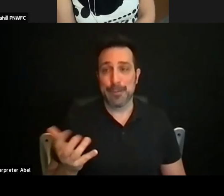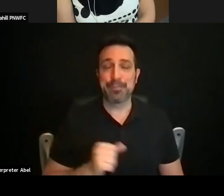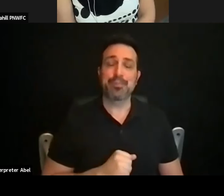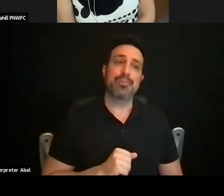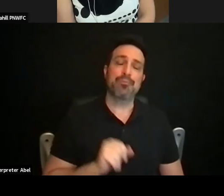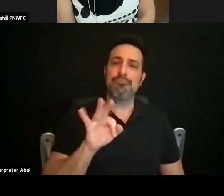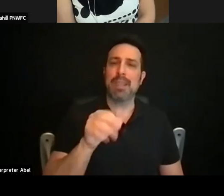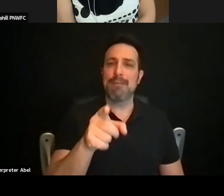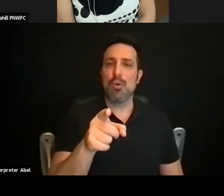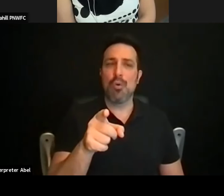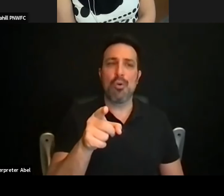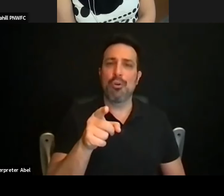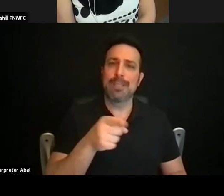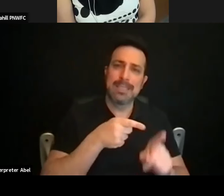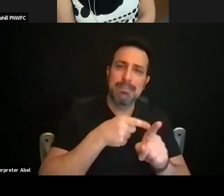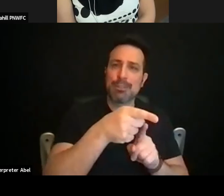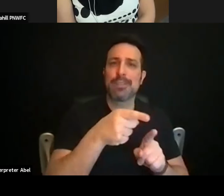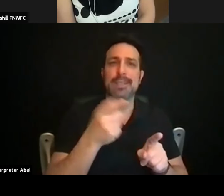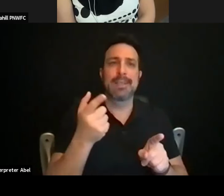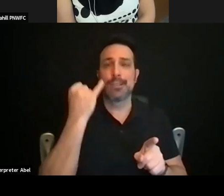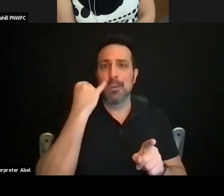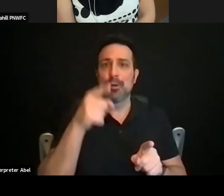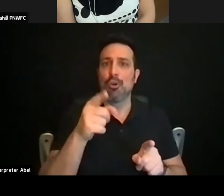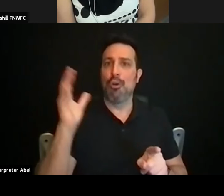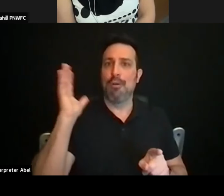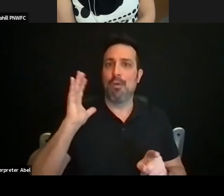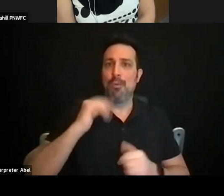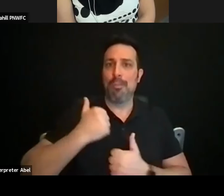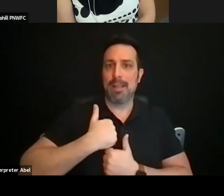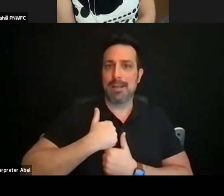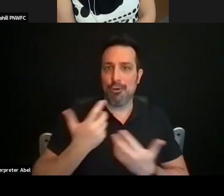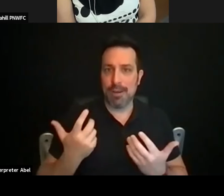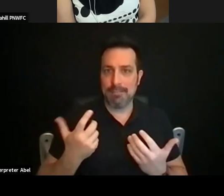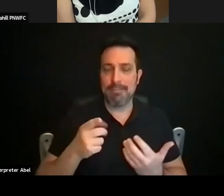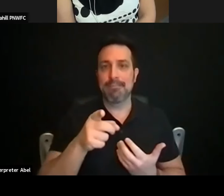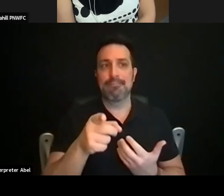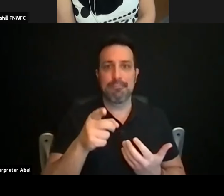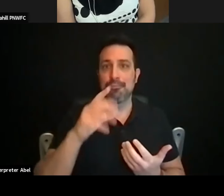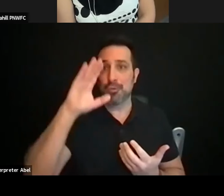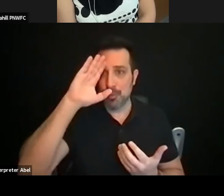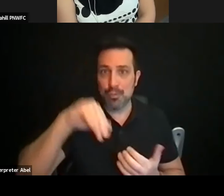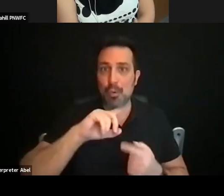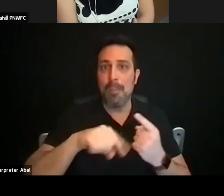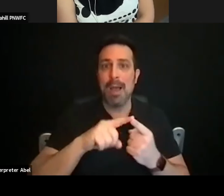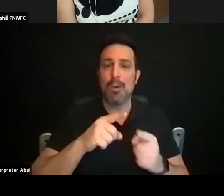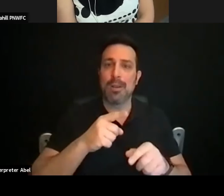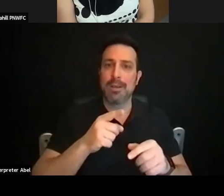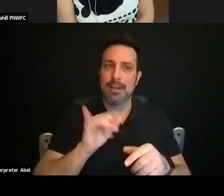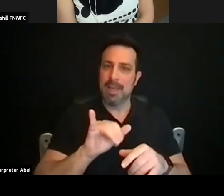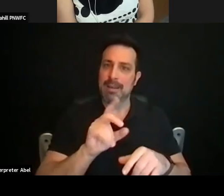web. Stuff like that. That's my forte and public speaking and things like that as well. If